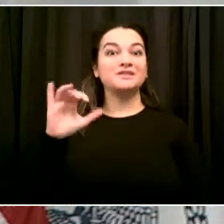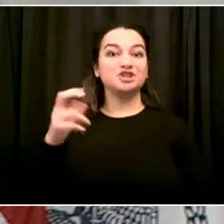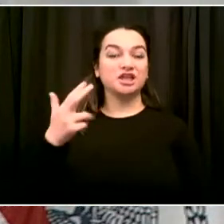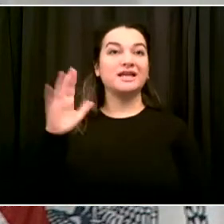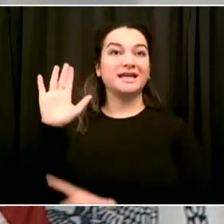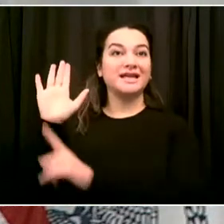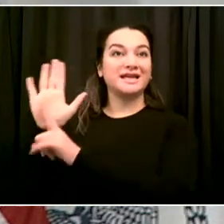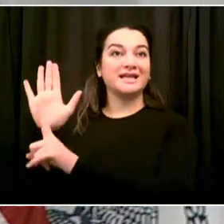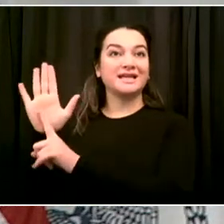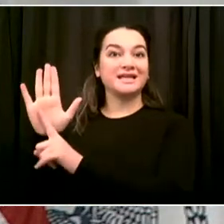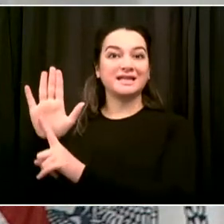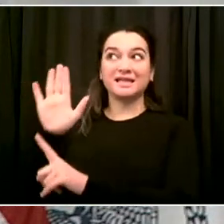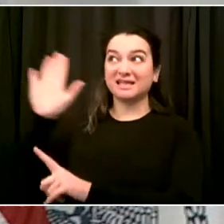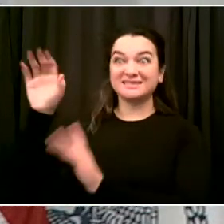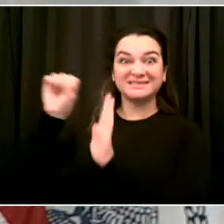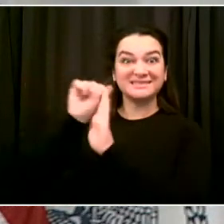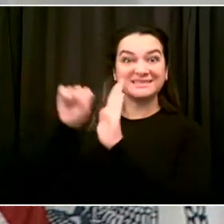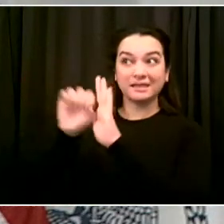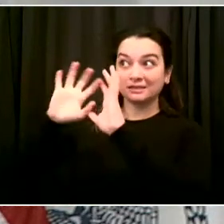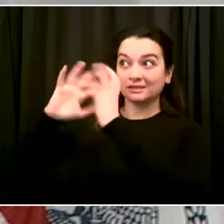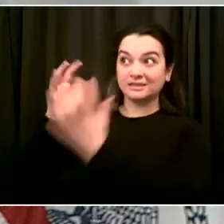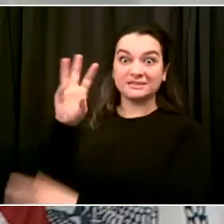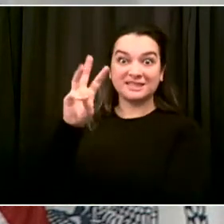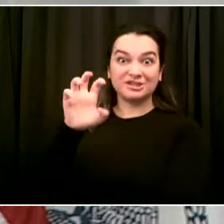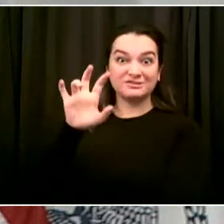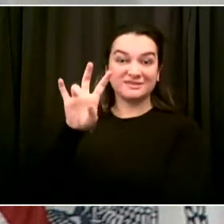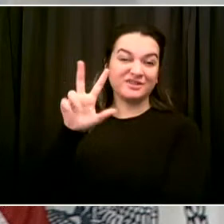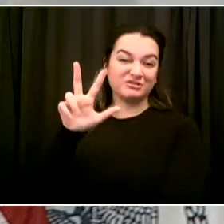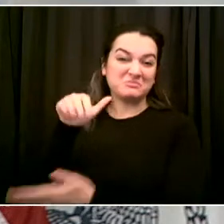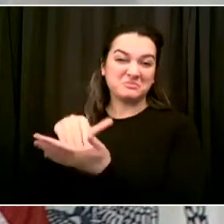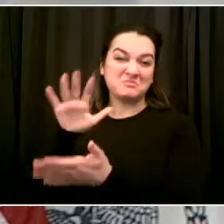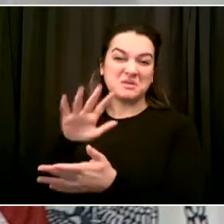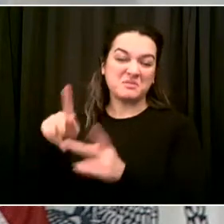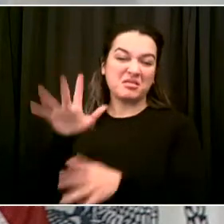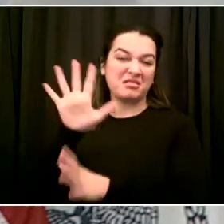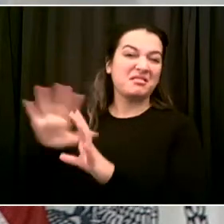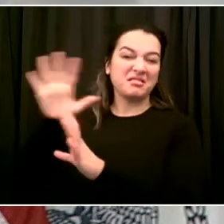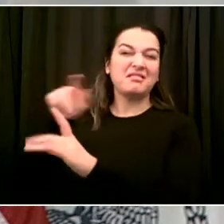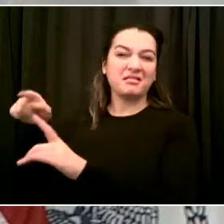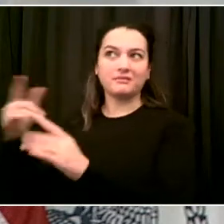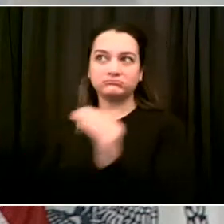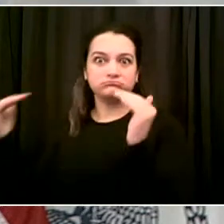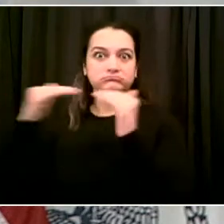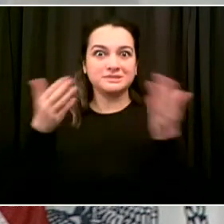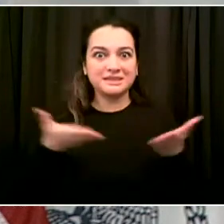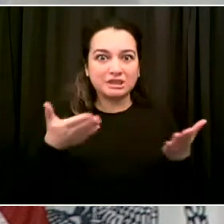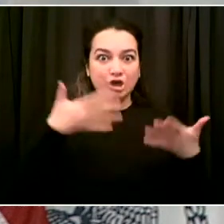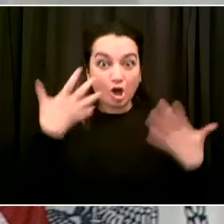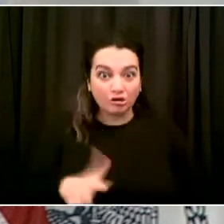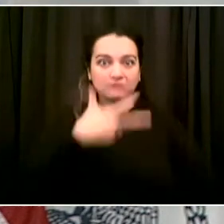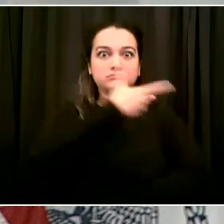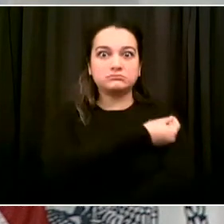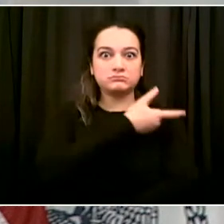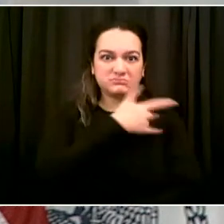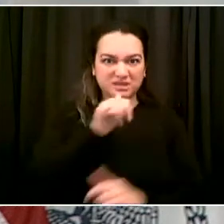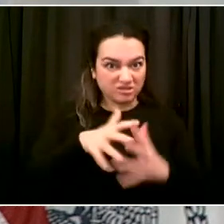DETROIT, MICHIGAN. THIS EFFORT WILL KEEP GROWING AS LONG AS WE HAVE THE SUPPLY. WHAT CAN WE DO AABOUT THE SUPPLY?